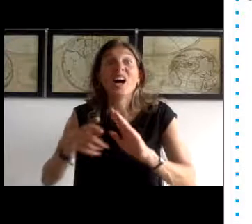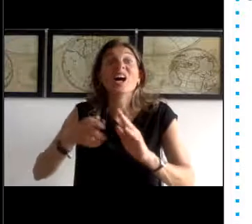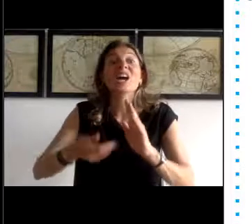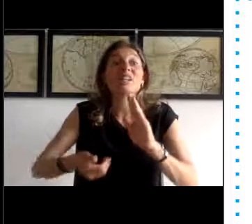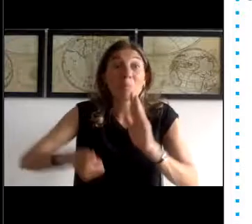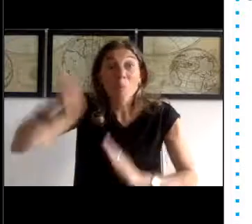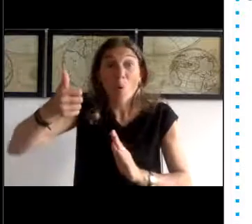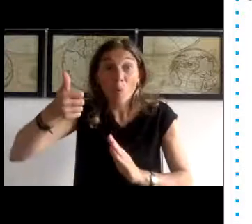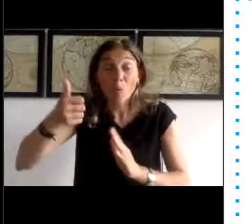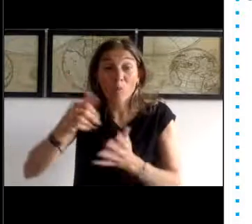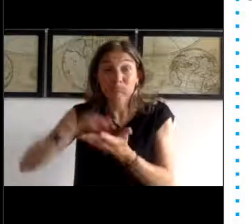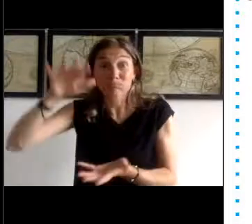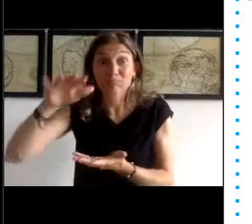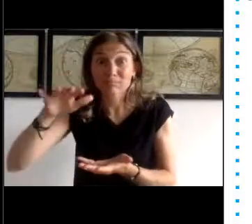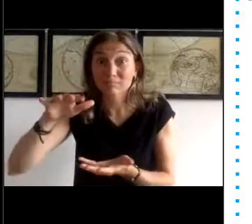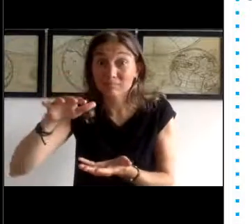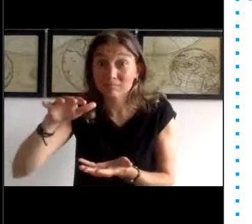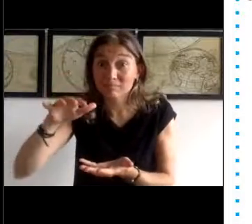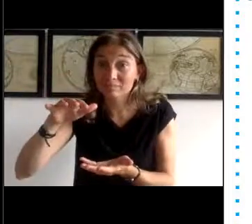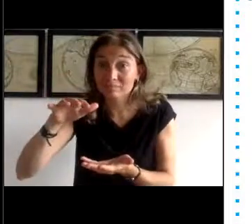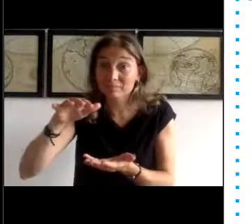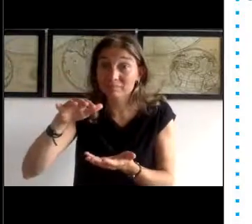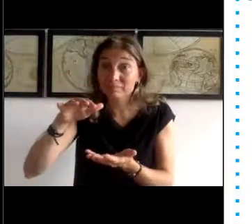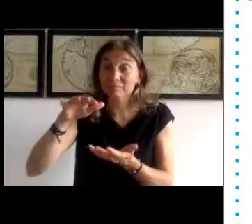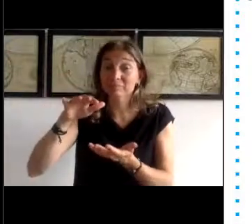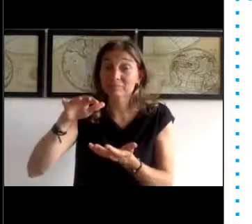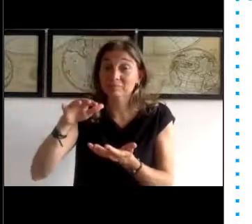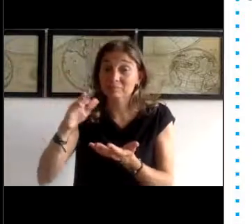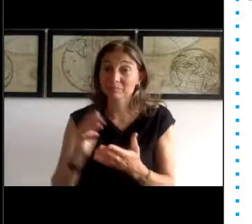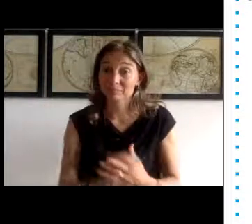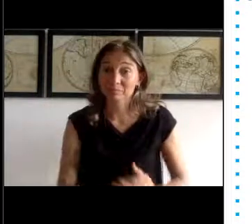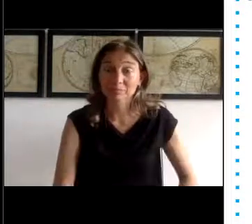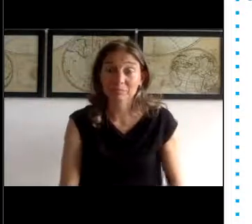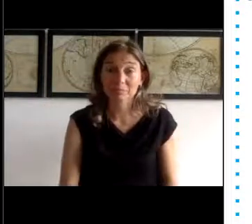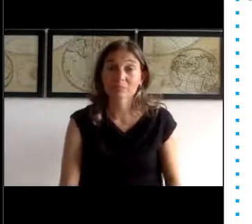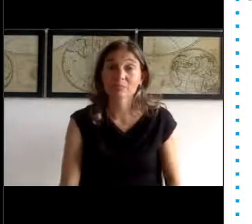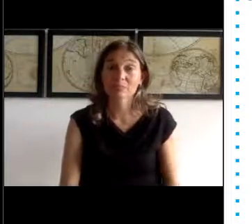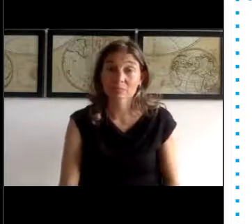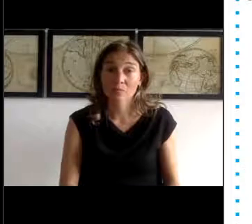and everyone feels much more involved in the programme ownership.